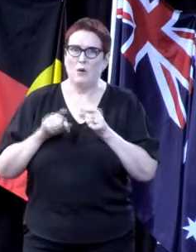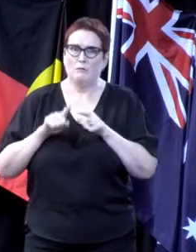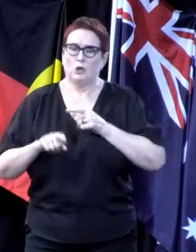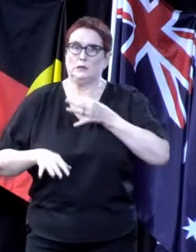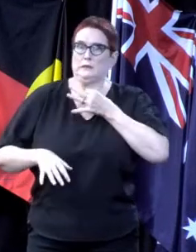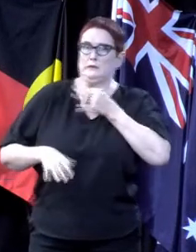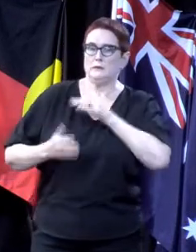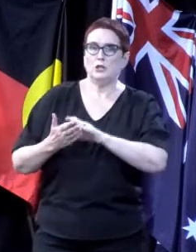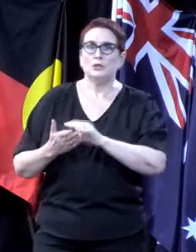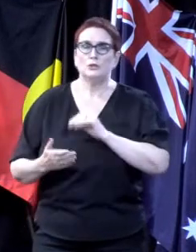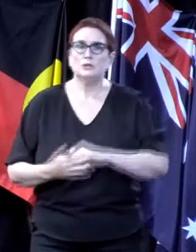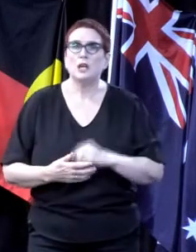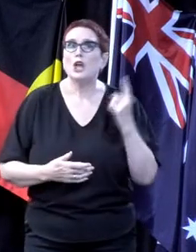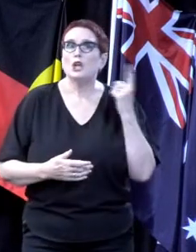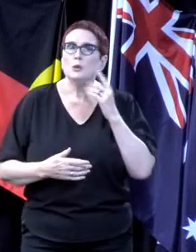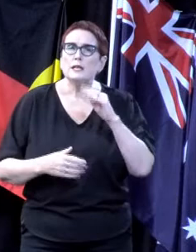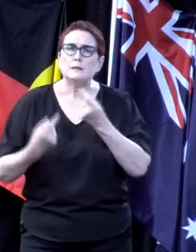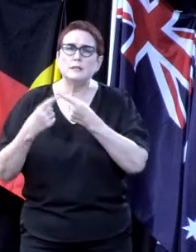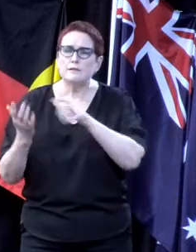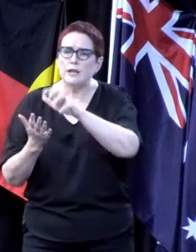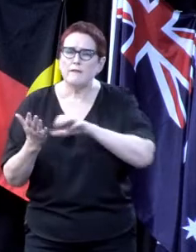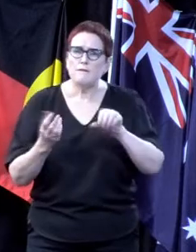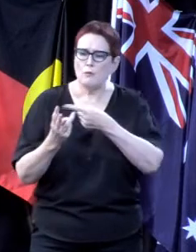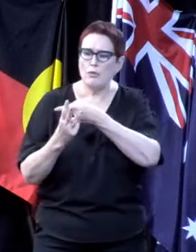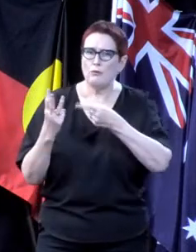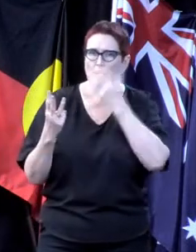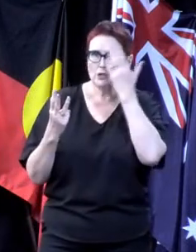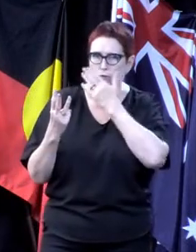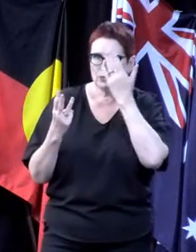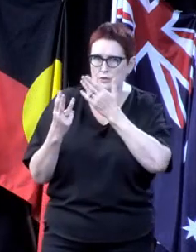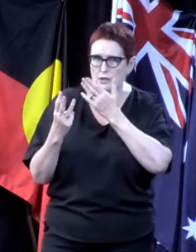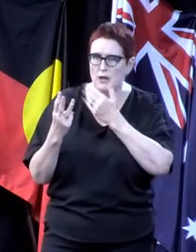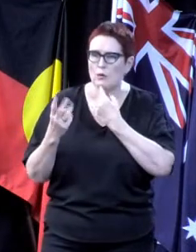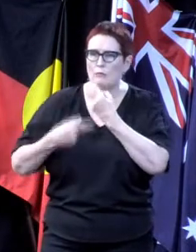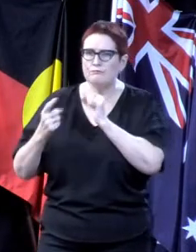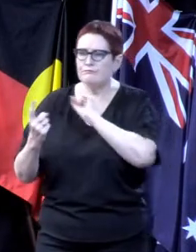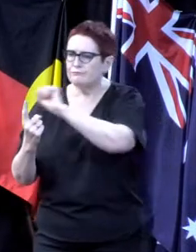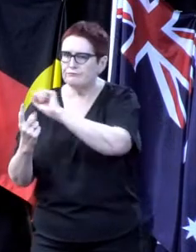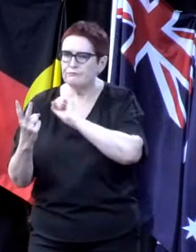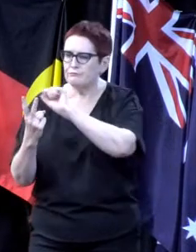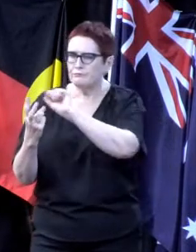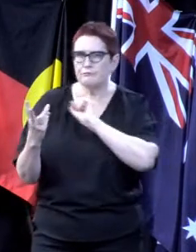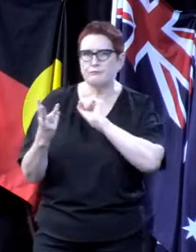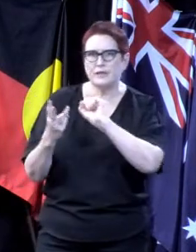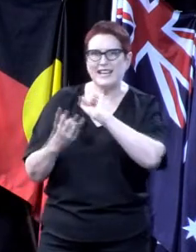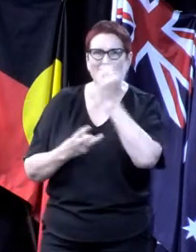You will hear evidence from representatives from three schools who will paint the picture of what this looks like in practice. Thank you.